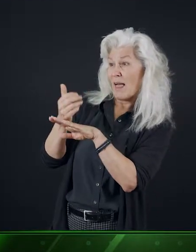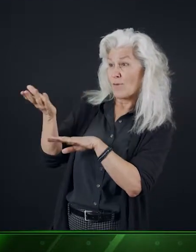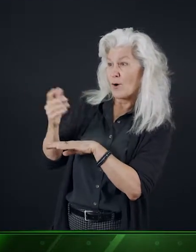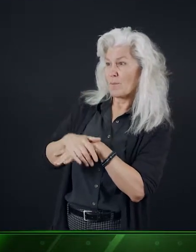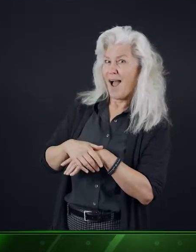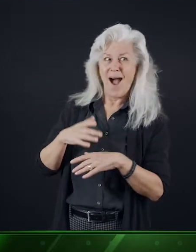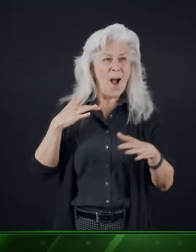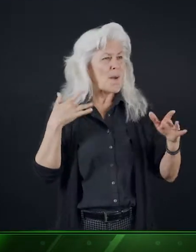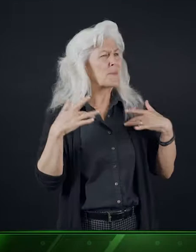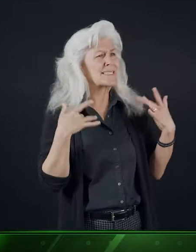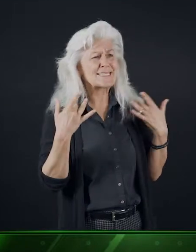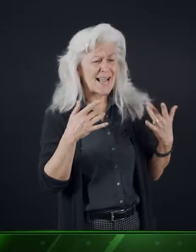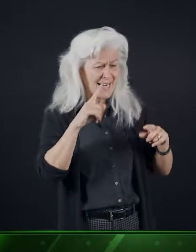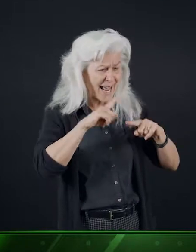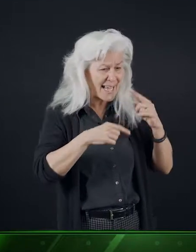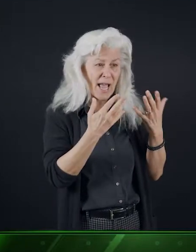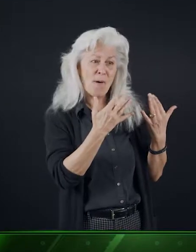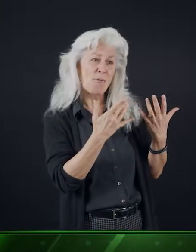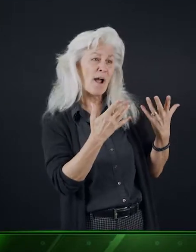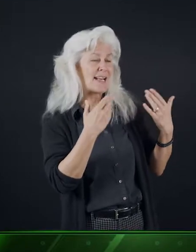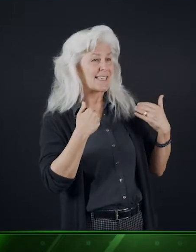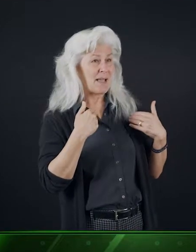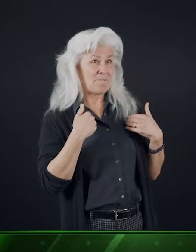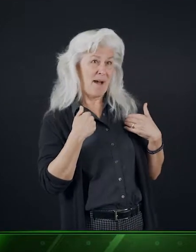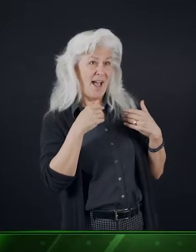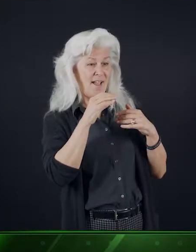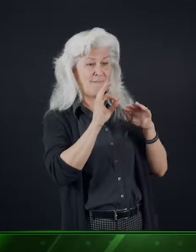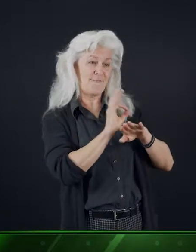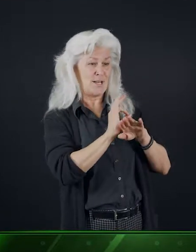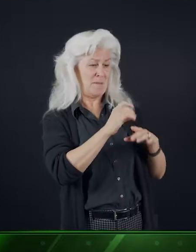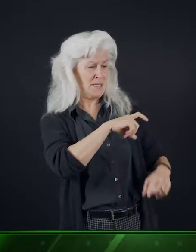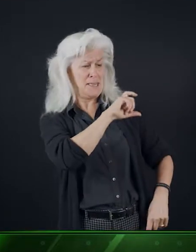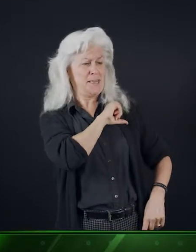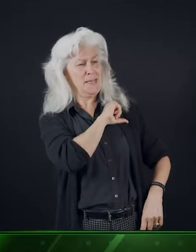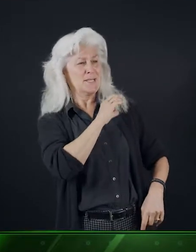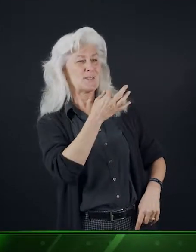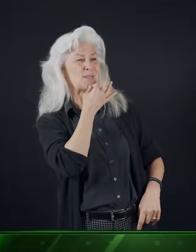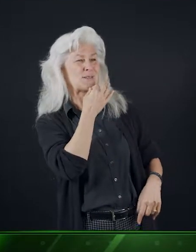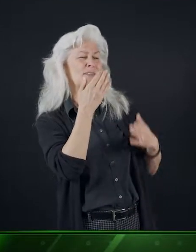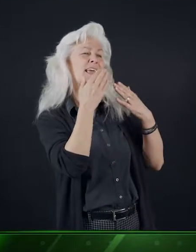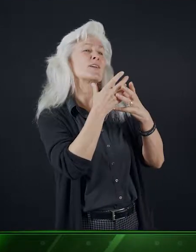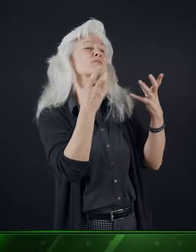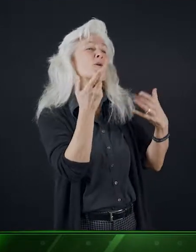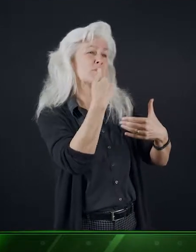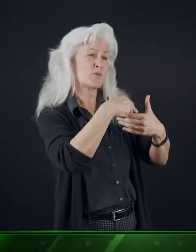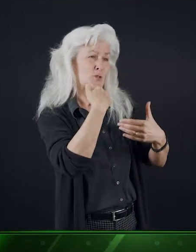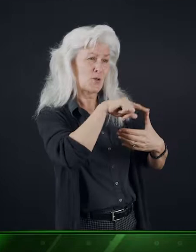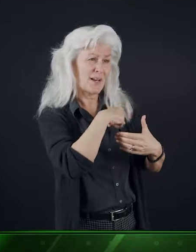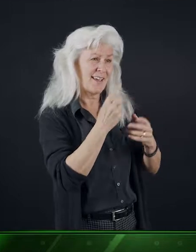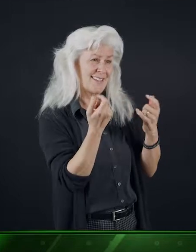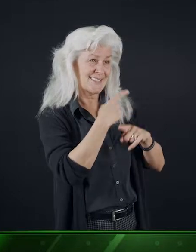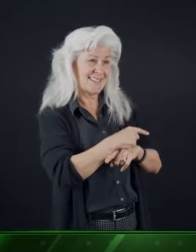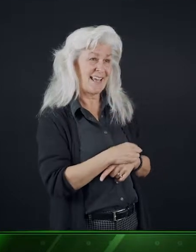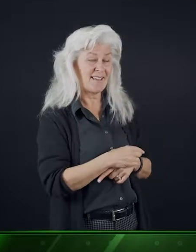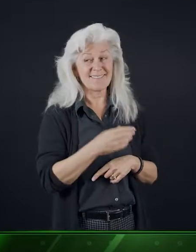Can't wait to get my Gaming Accessibility Fundamentals badge soon. Thanks so much for joining us today, Kaitlyn. Thanks for having me.